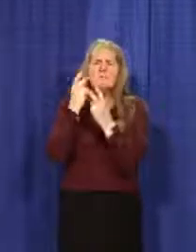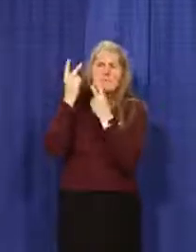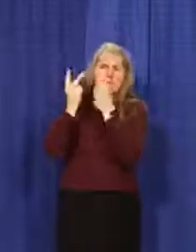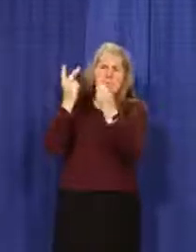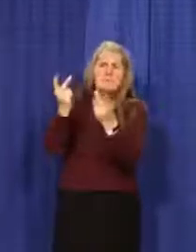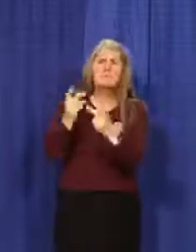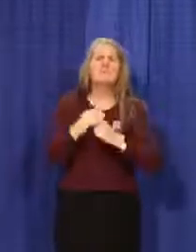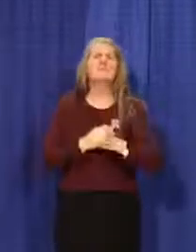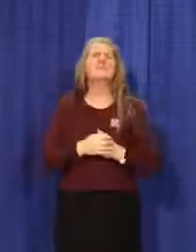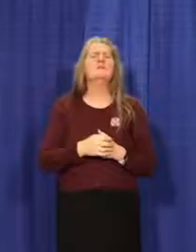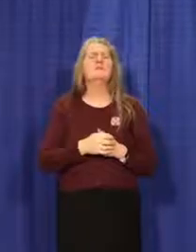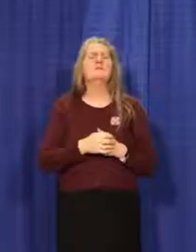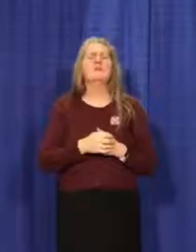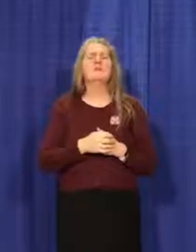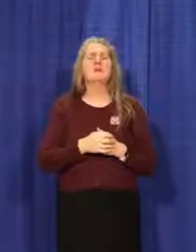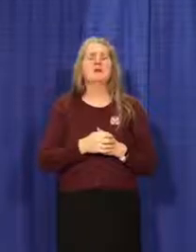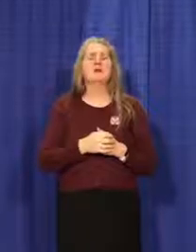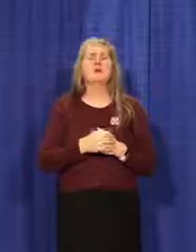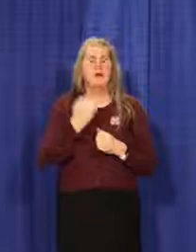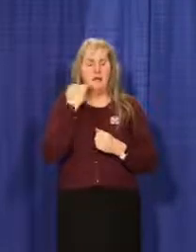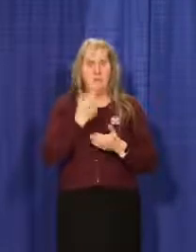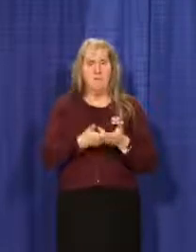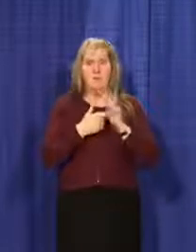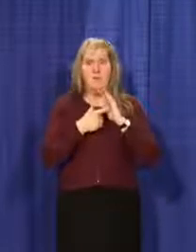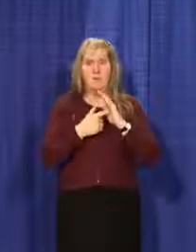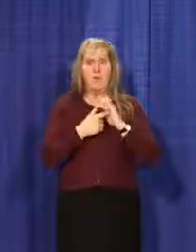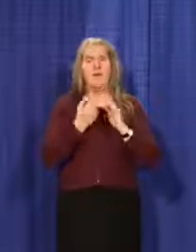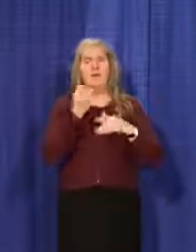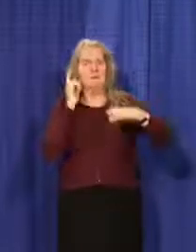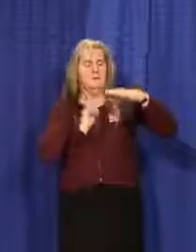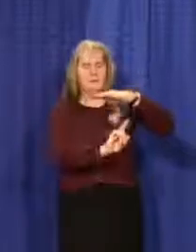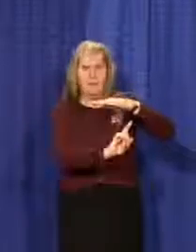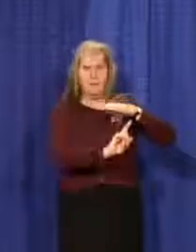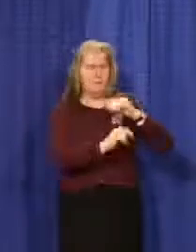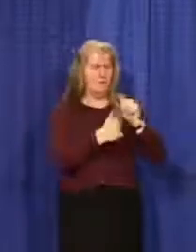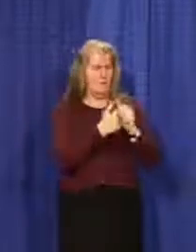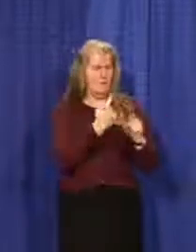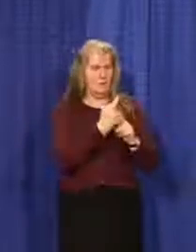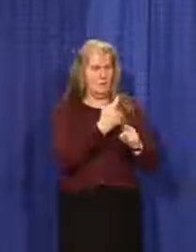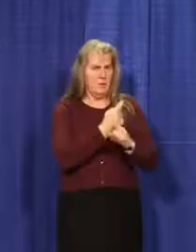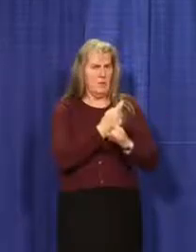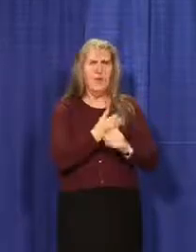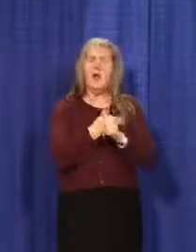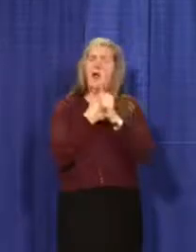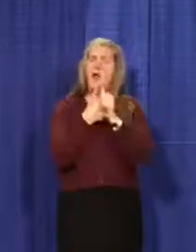respectfully, self isolating as required, and also following the